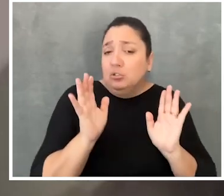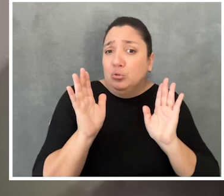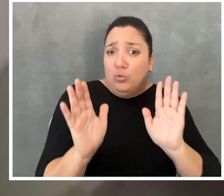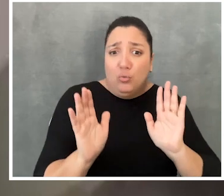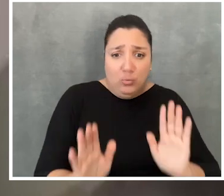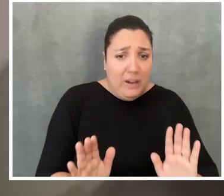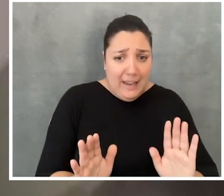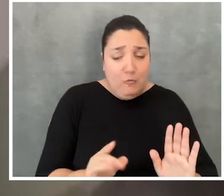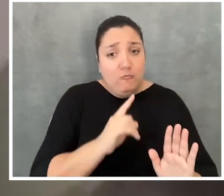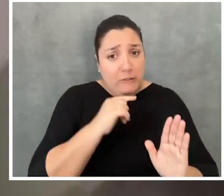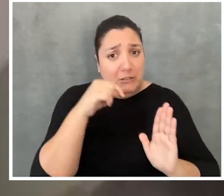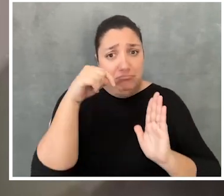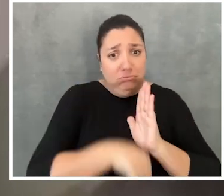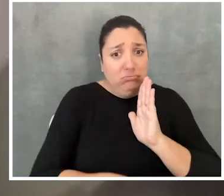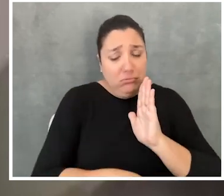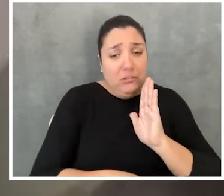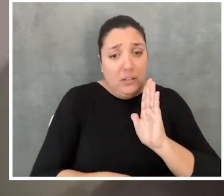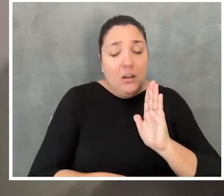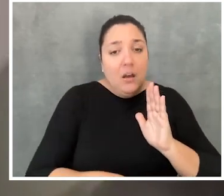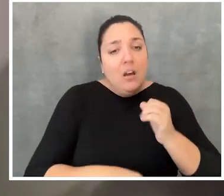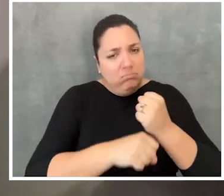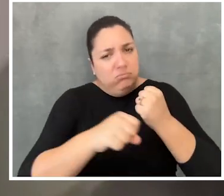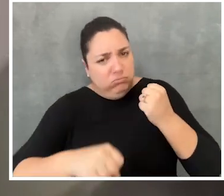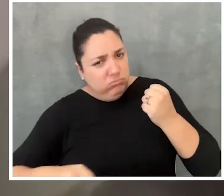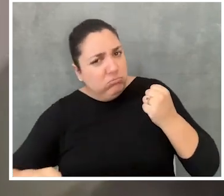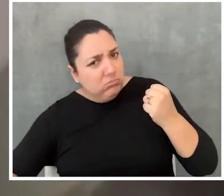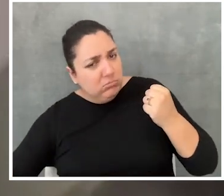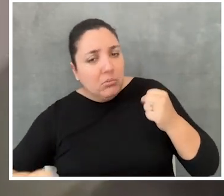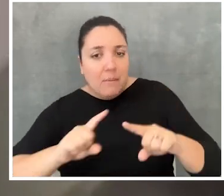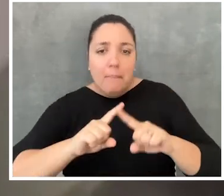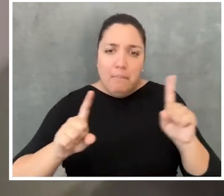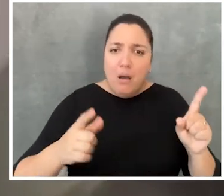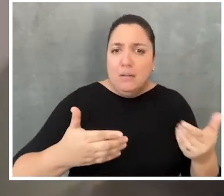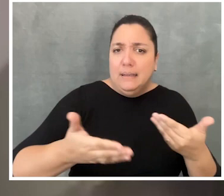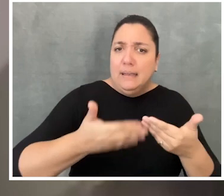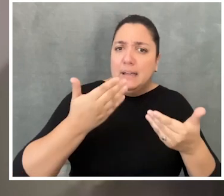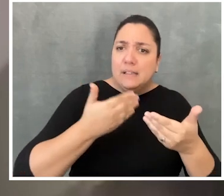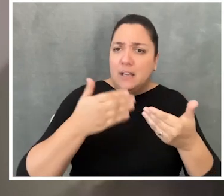It's very in depth, it's quite lengthy, but it's easy to navigate and read through.